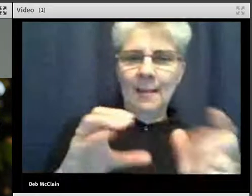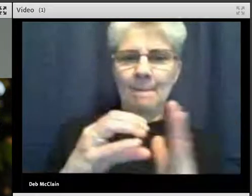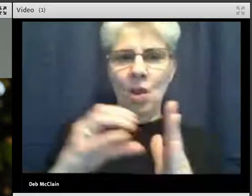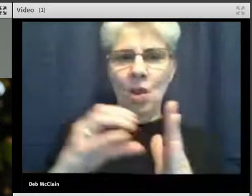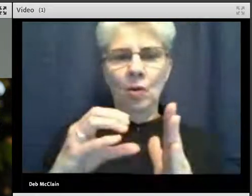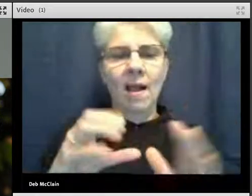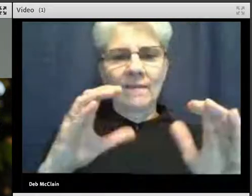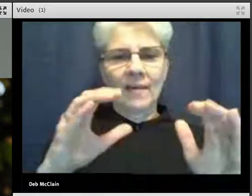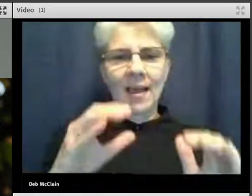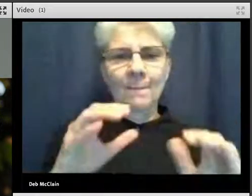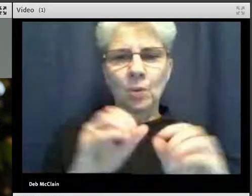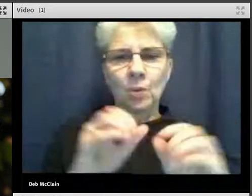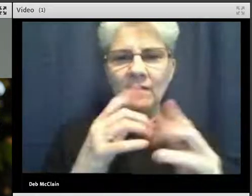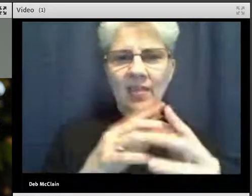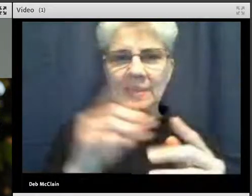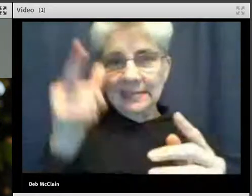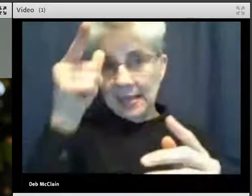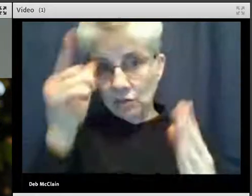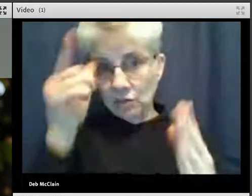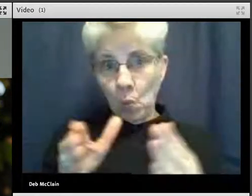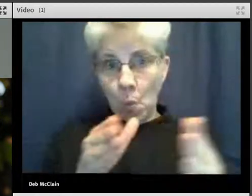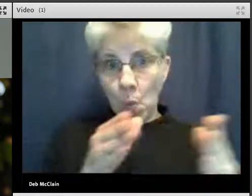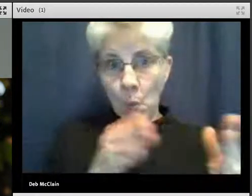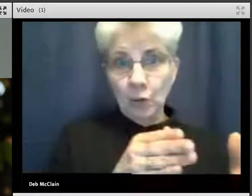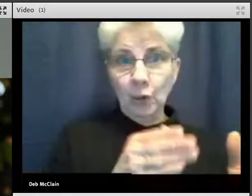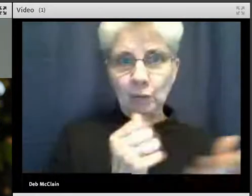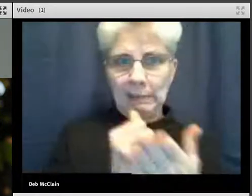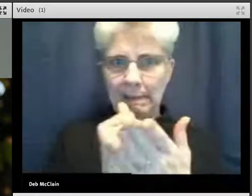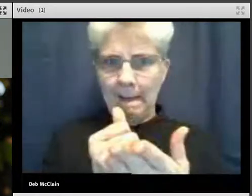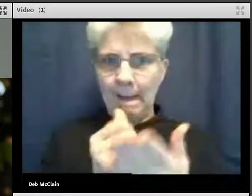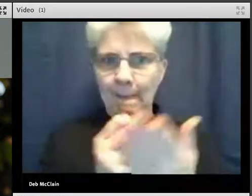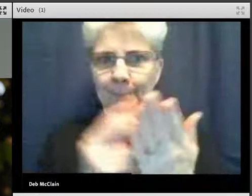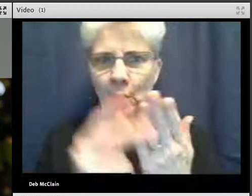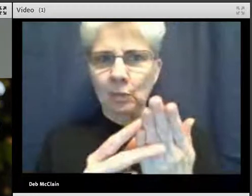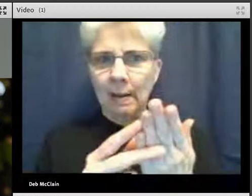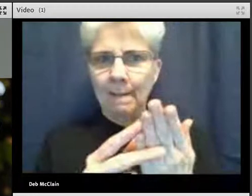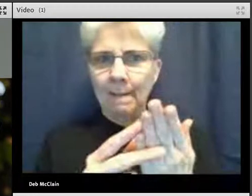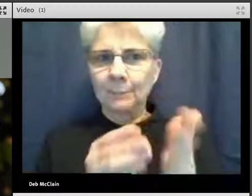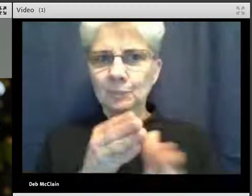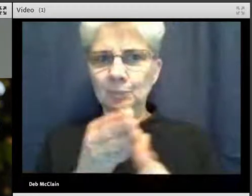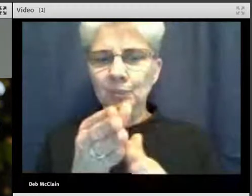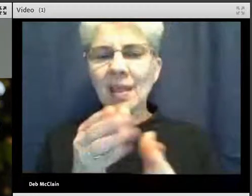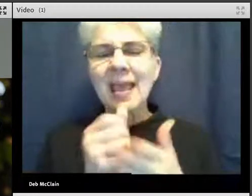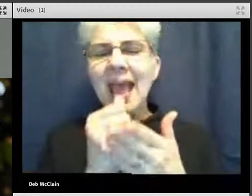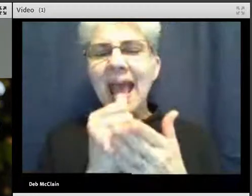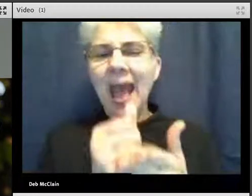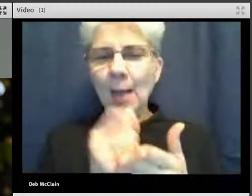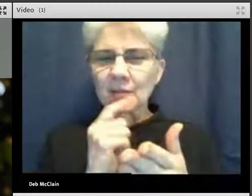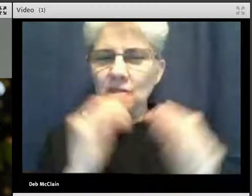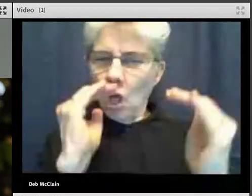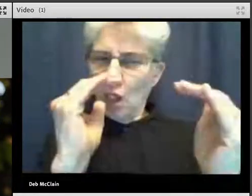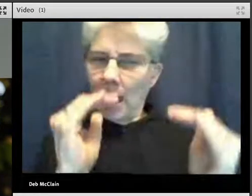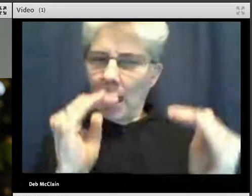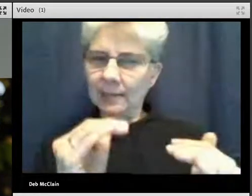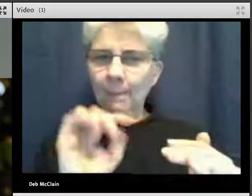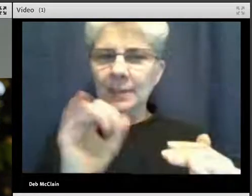this is an H2," and put stuff back into logical order. It helps if it's all lined up